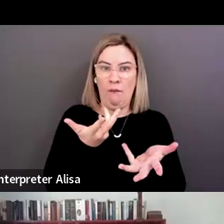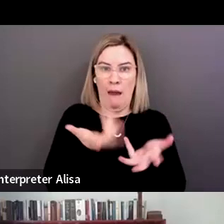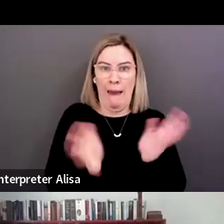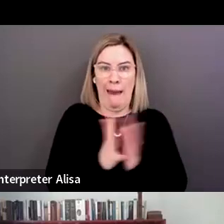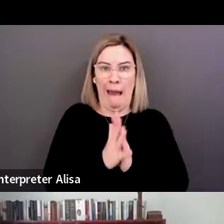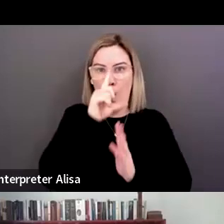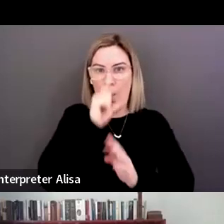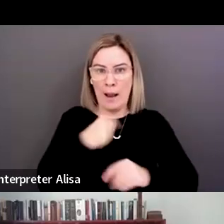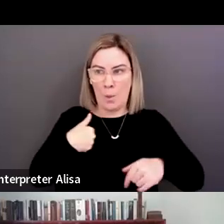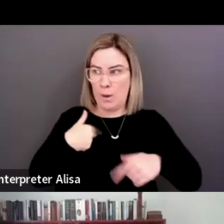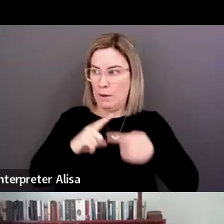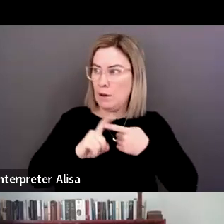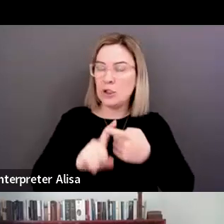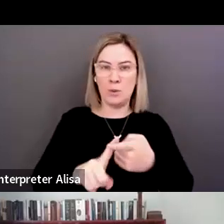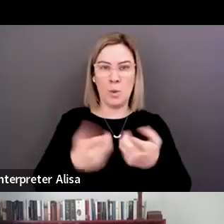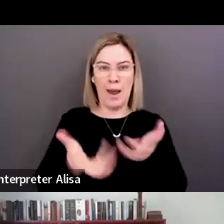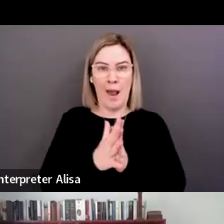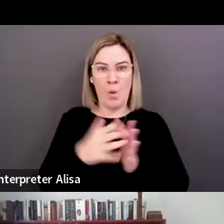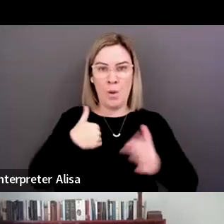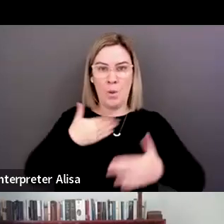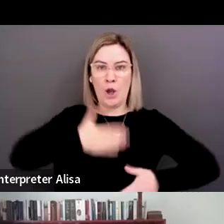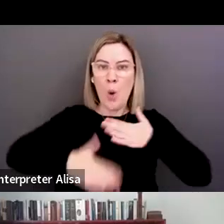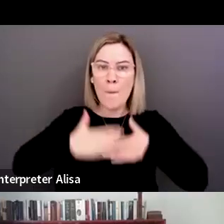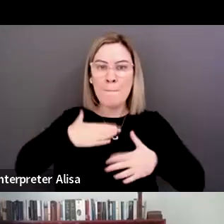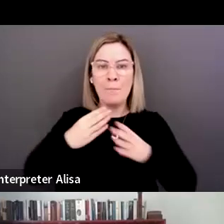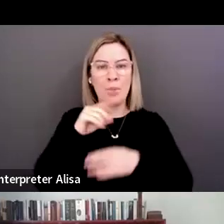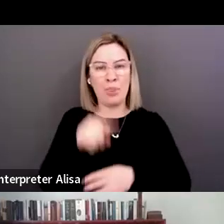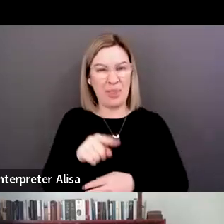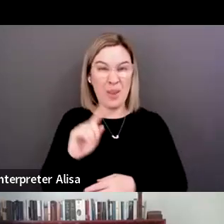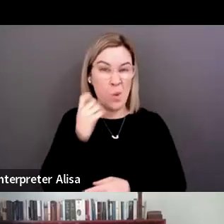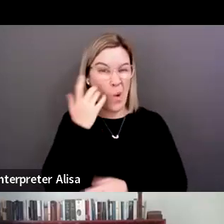feeling nervous, like we're talking about pulling out a whole lot of money